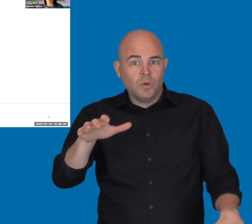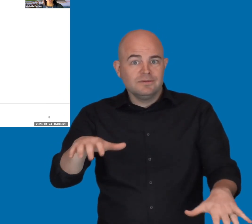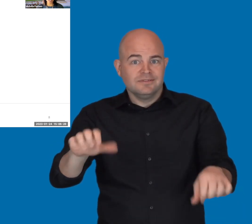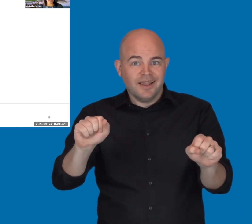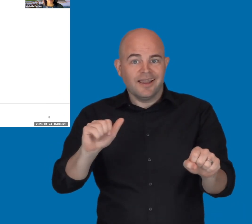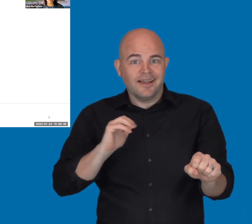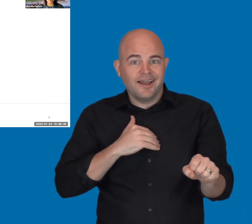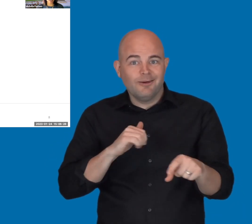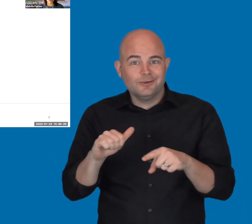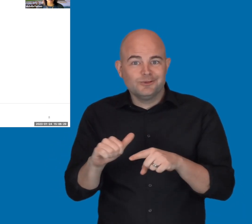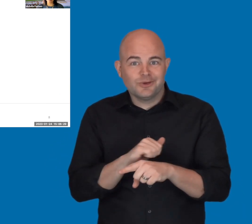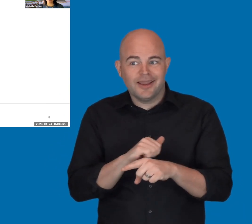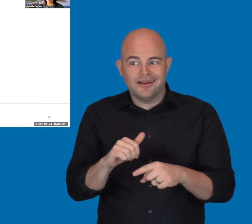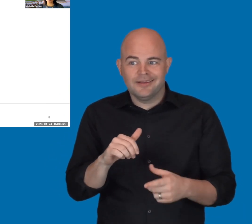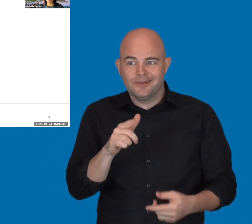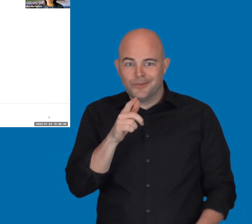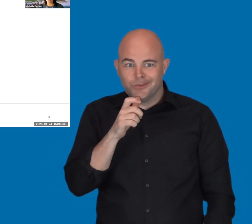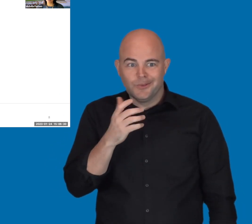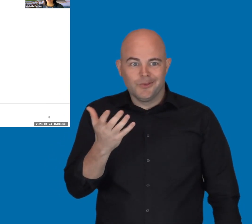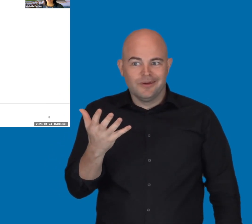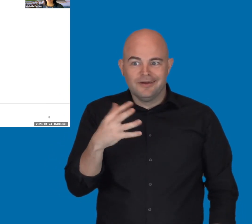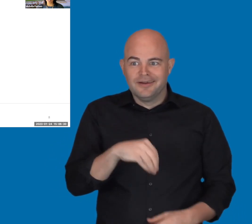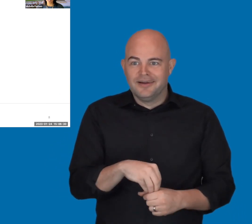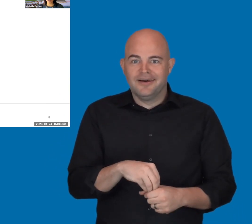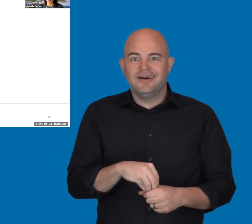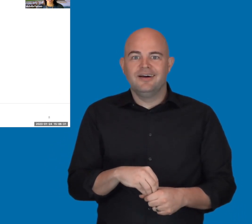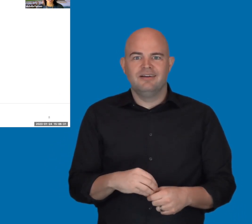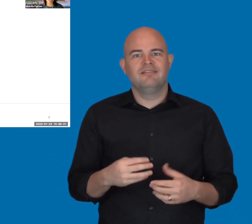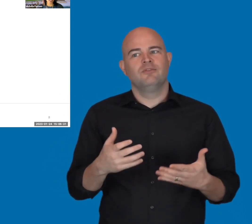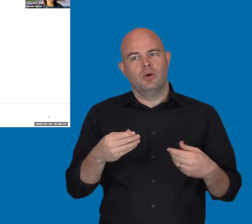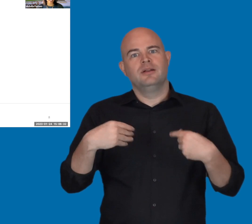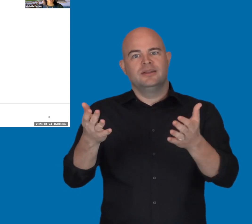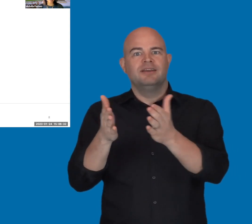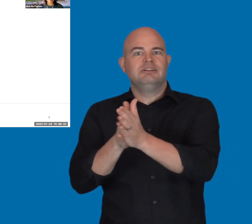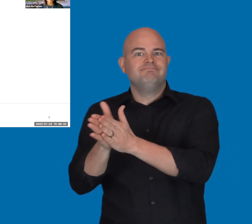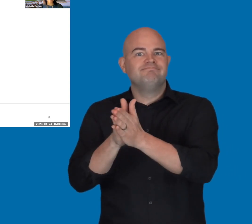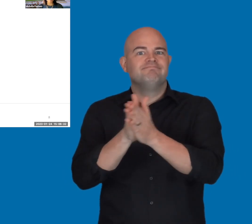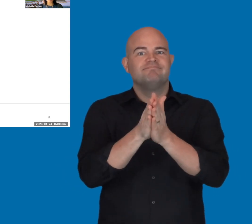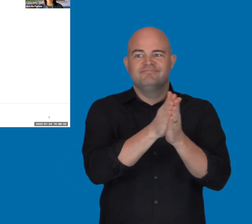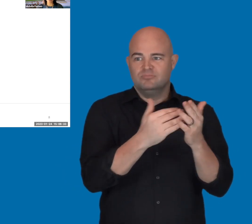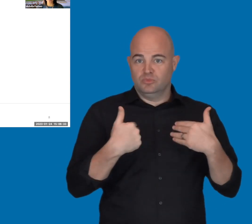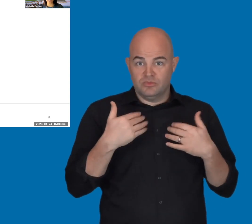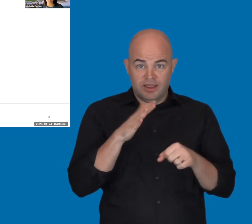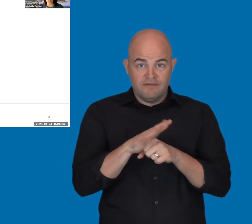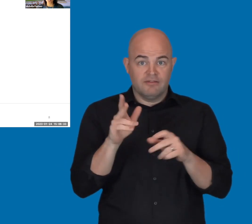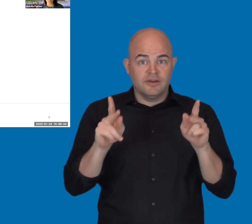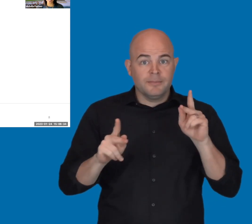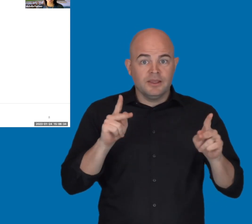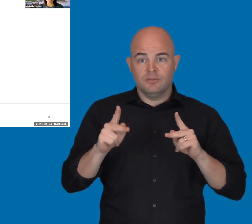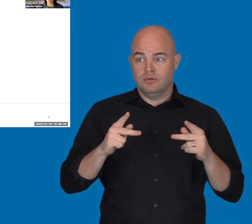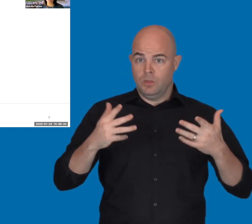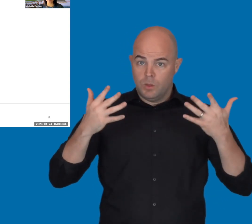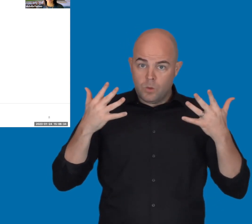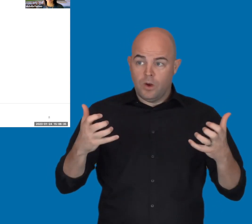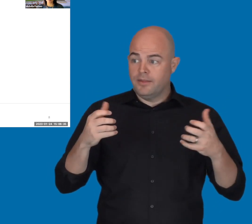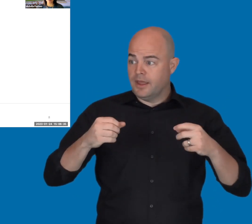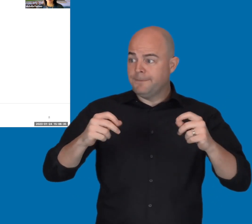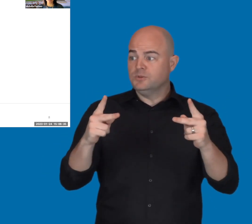So, who was monitoring that? So, these are kind of things that we really needed to acknowledge and to have in place before.